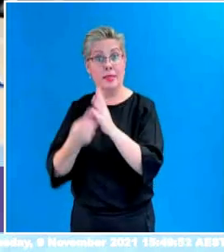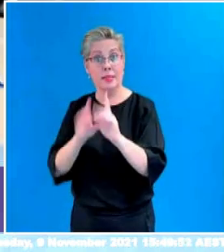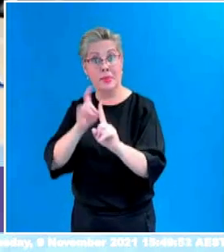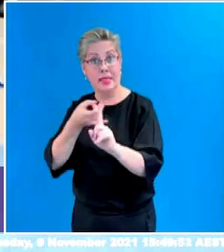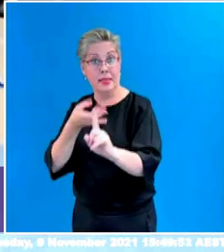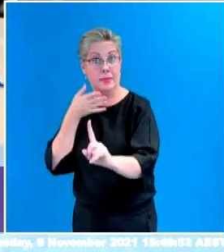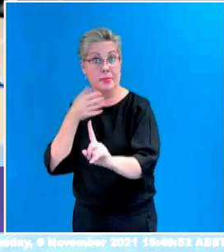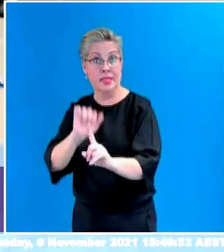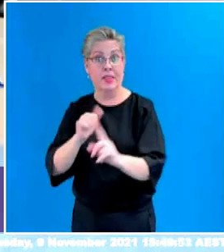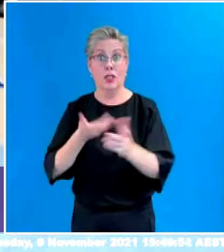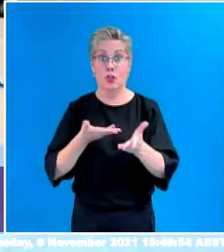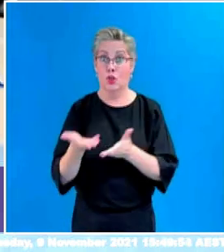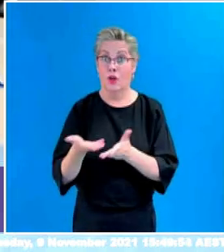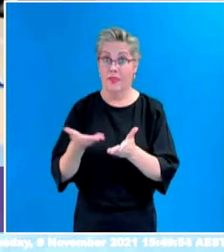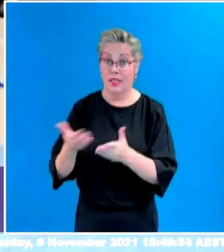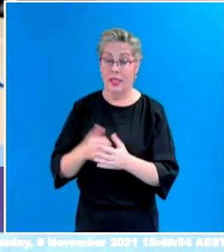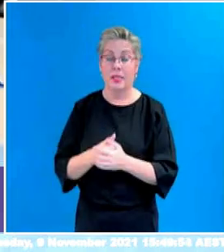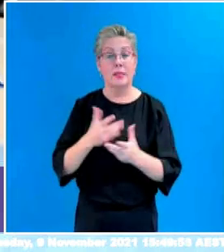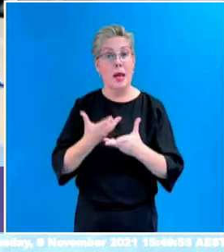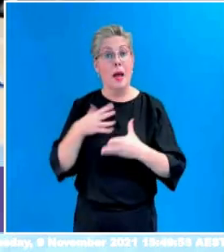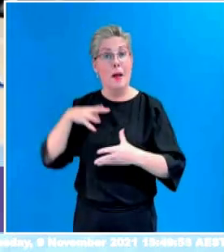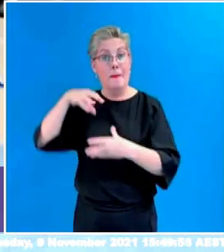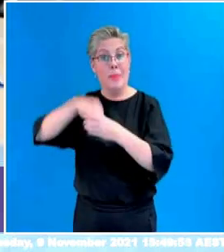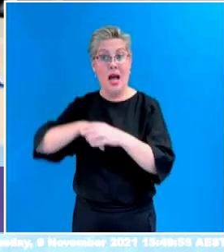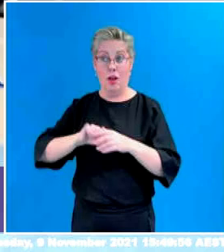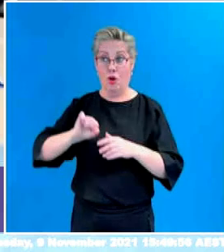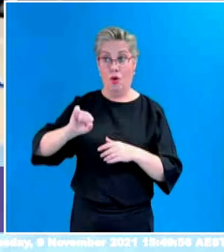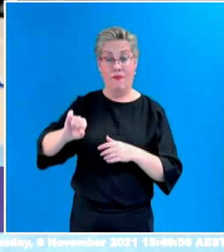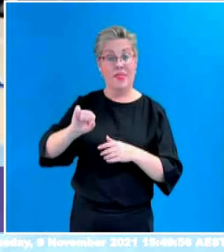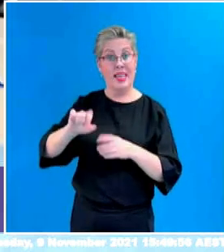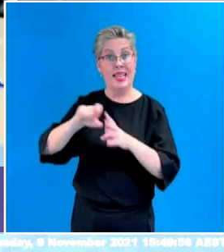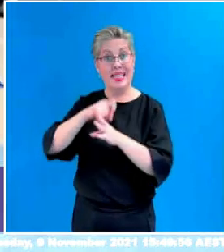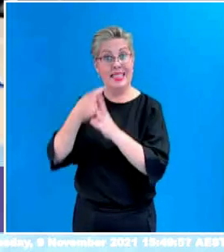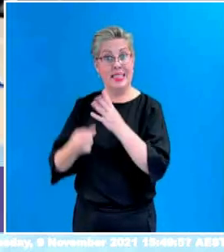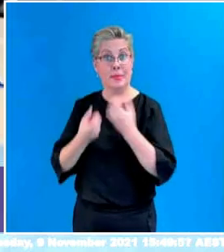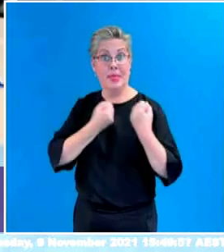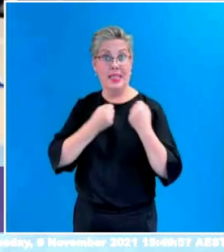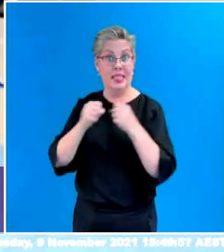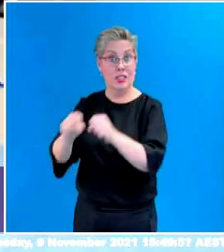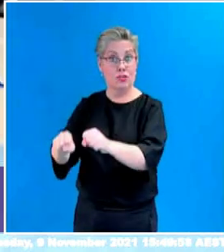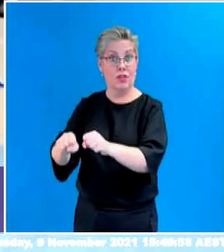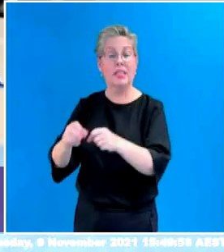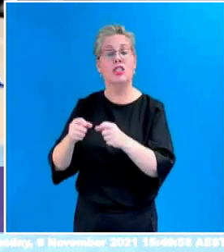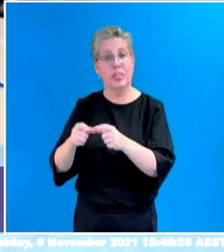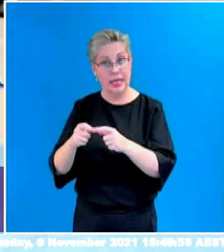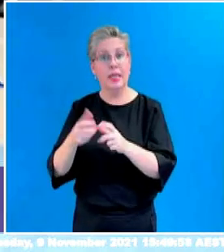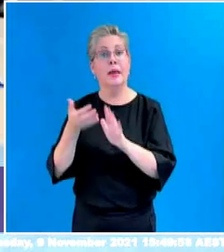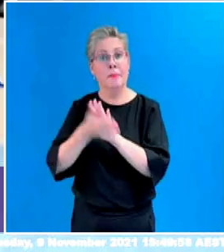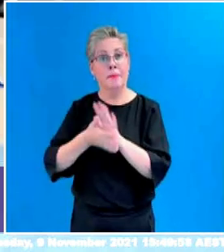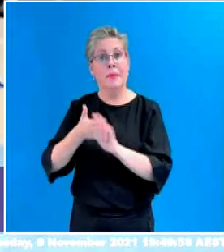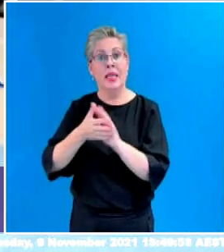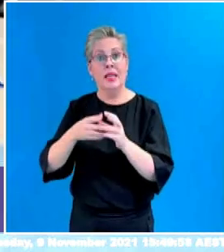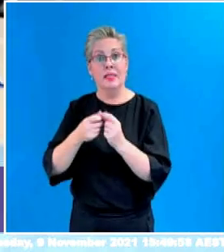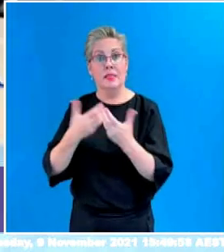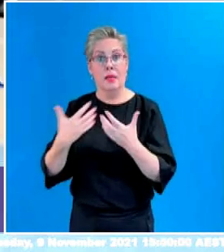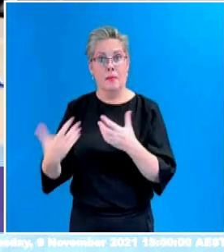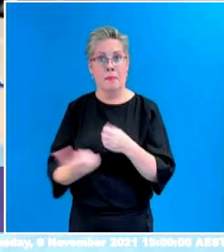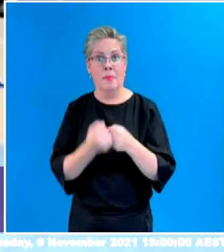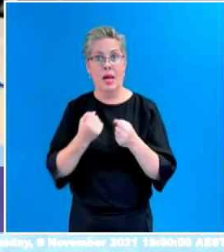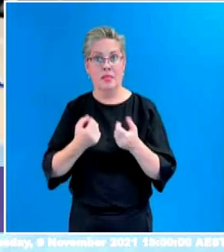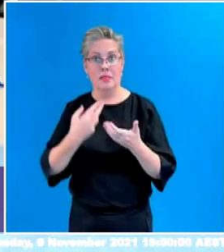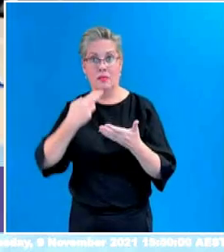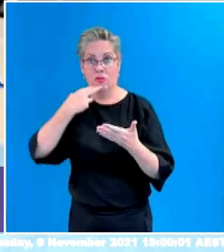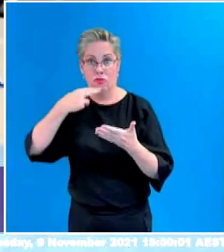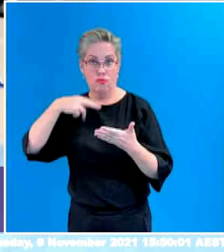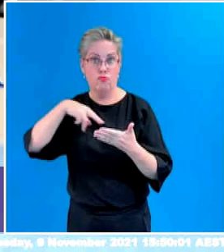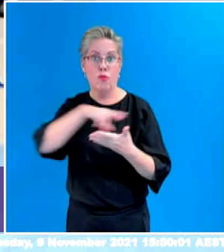of that strategy and also reporting back against that strategy.